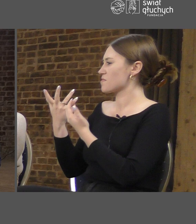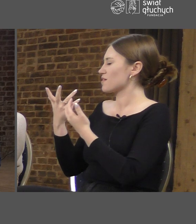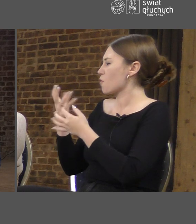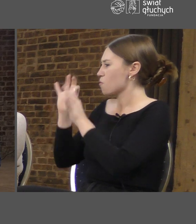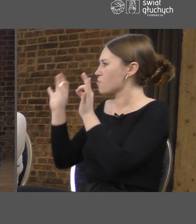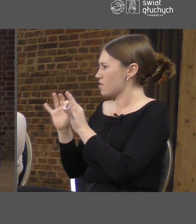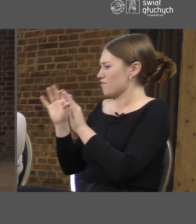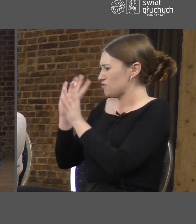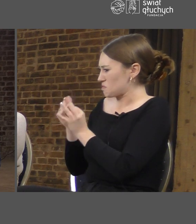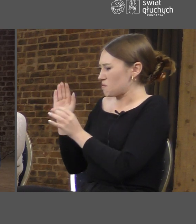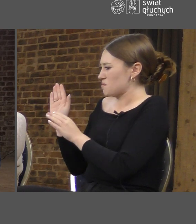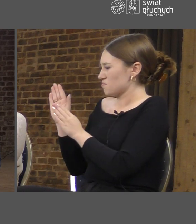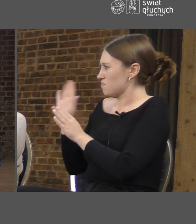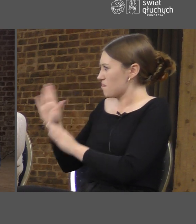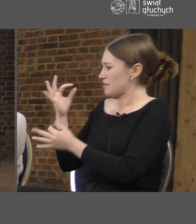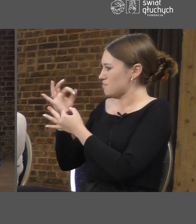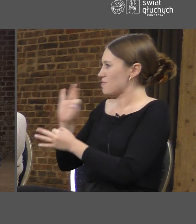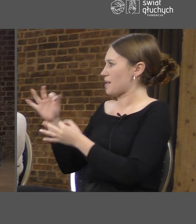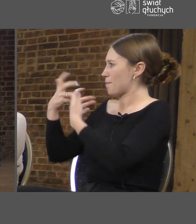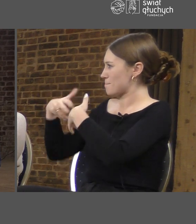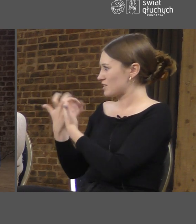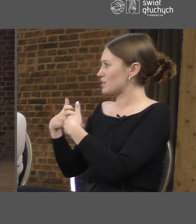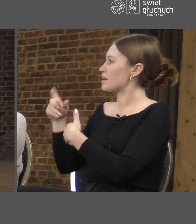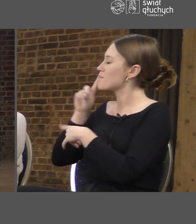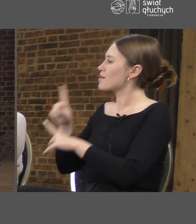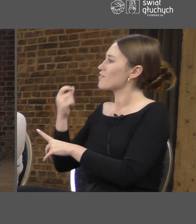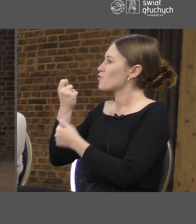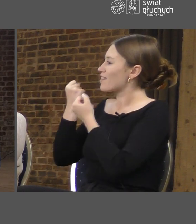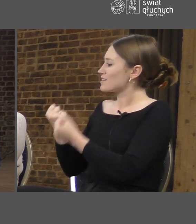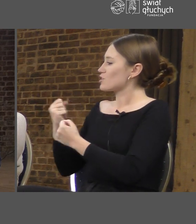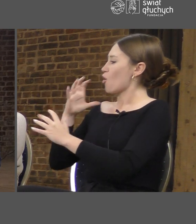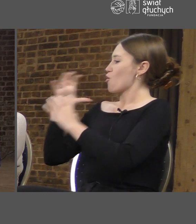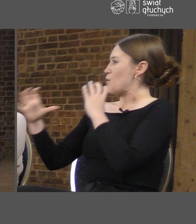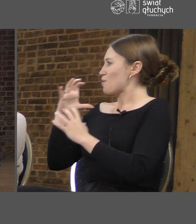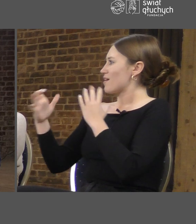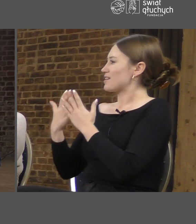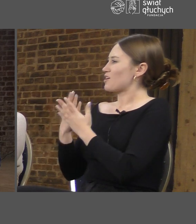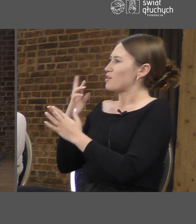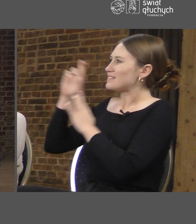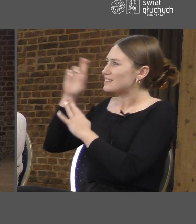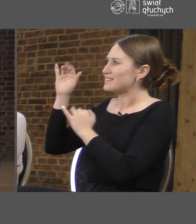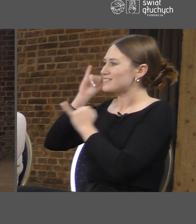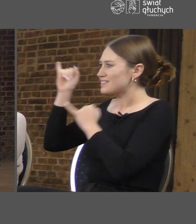You know, it's a little bit difficult in terms of communication, because it's noisy, you have to react and so on.